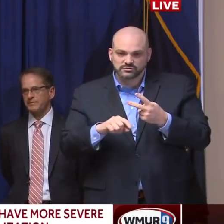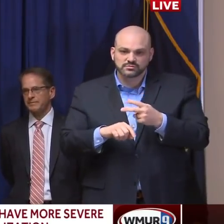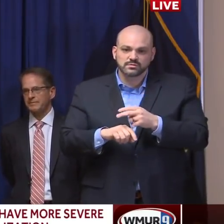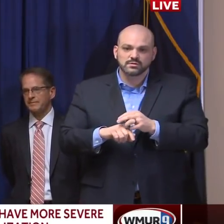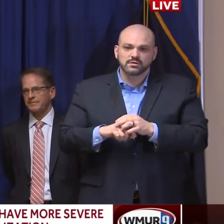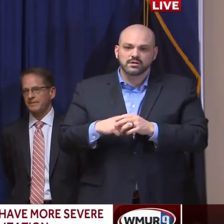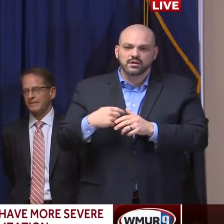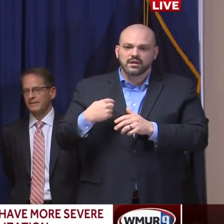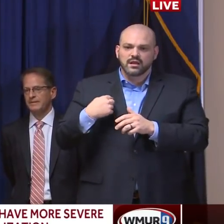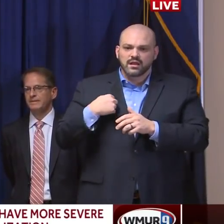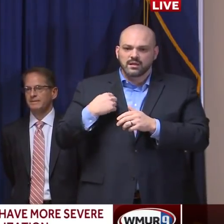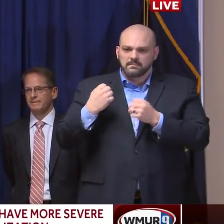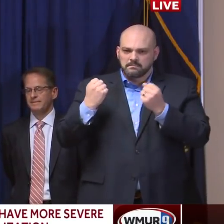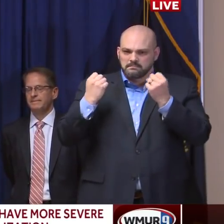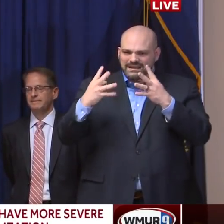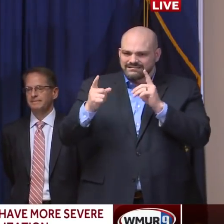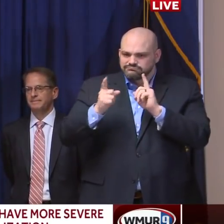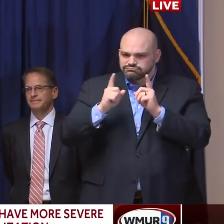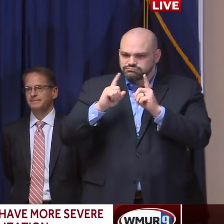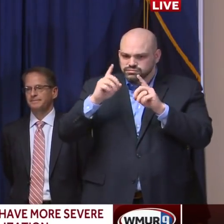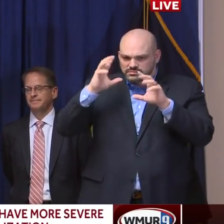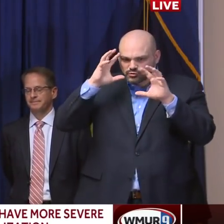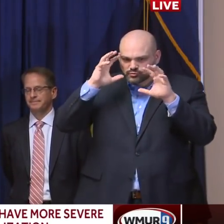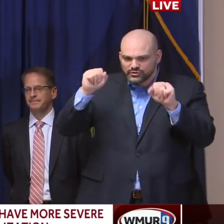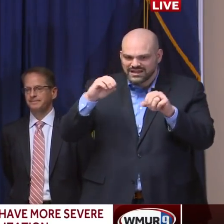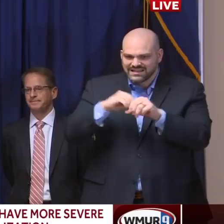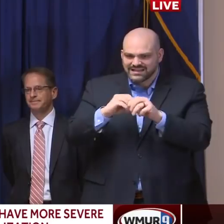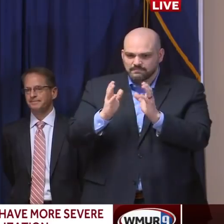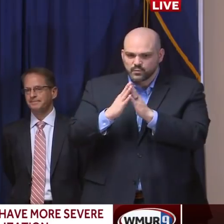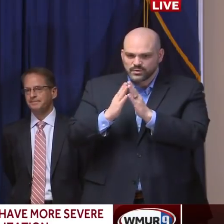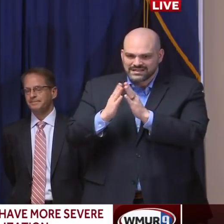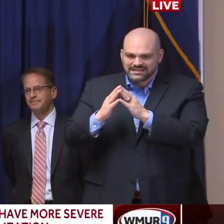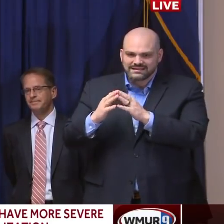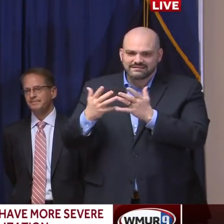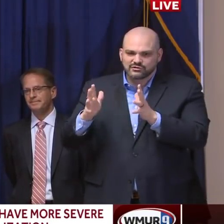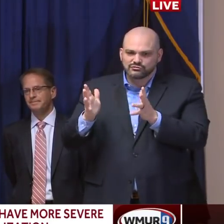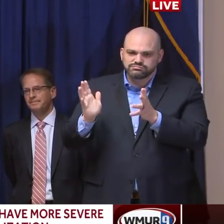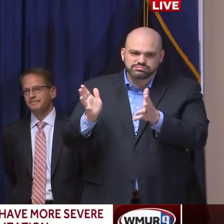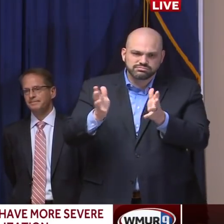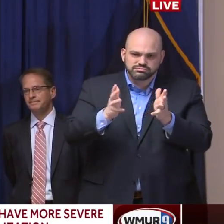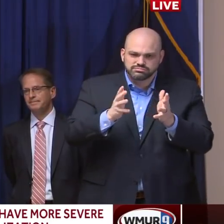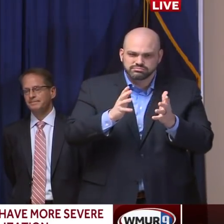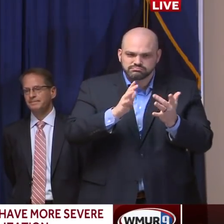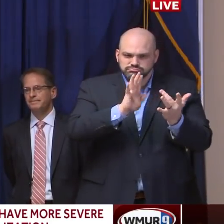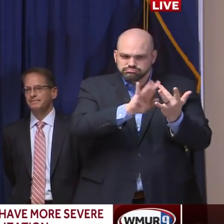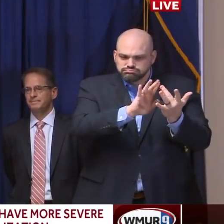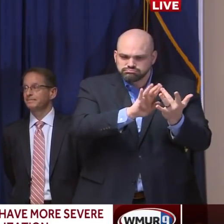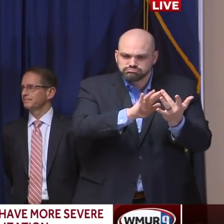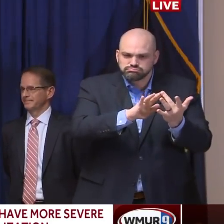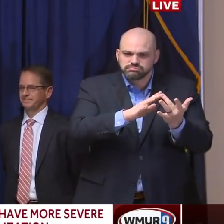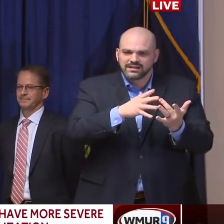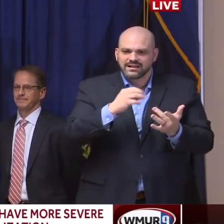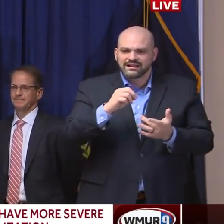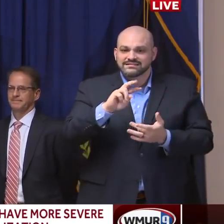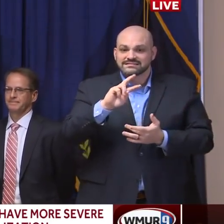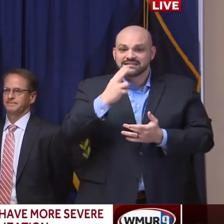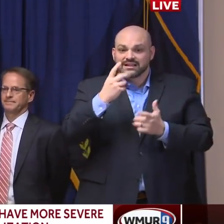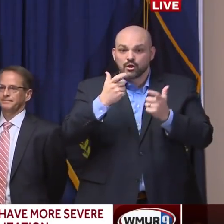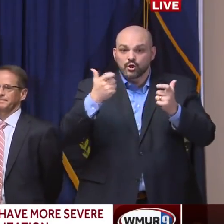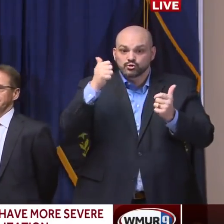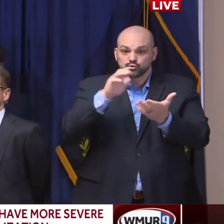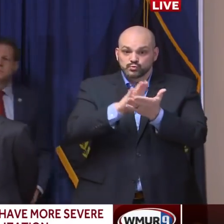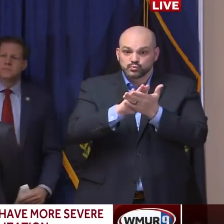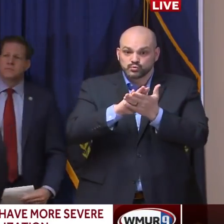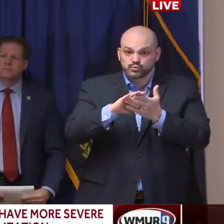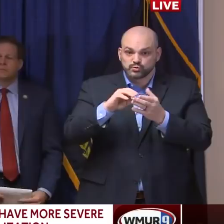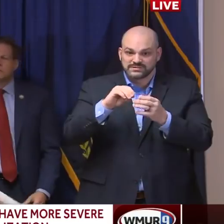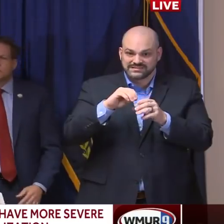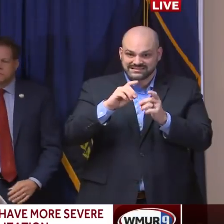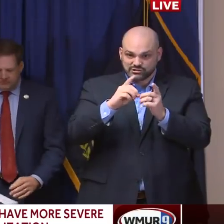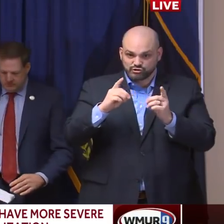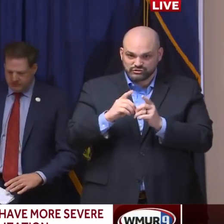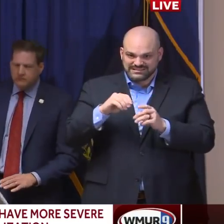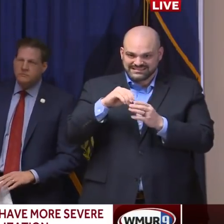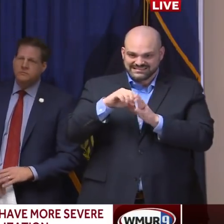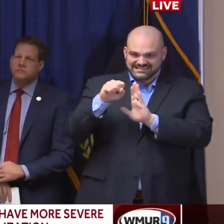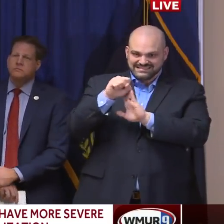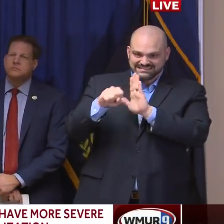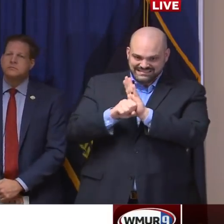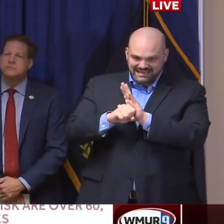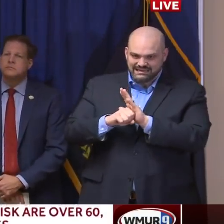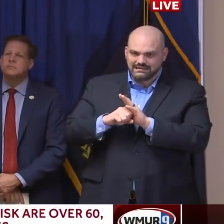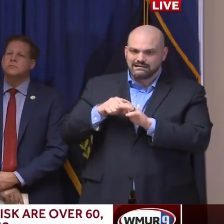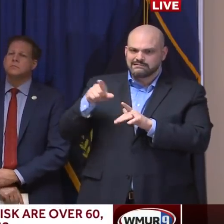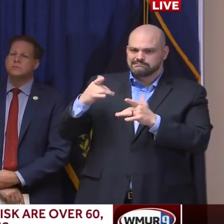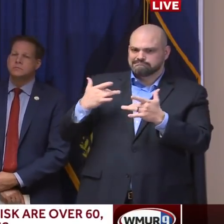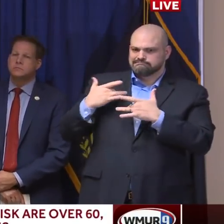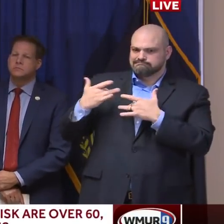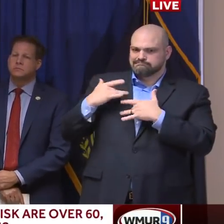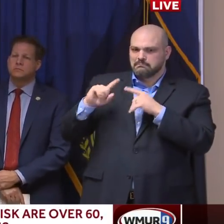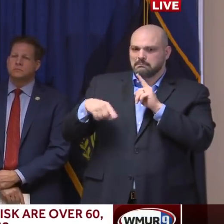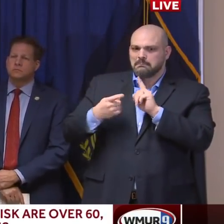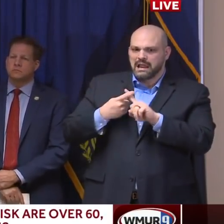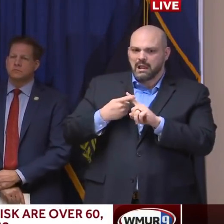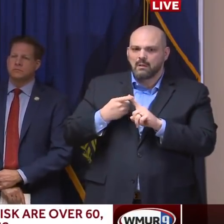SECOND TO YOU OR TO THE COMMISSIONER, A NUMBER OF CONVERSATIONS WITH THE COMMUNITIES THAT I DEAL WITH, SPECIFICALLY THE SECOND LARGEST SCHOOL DISTRICT SEEMS VERY